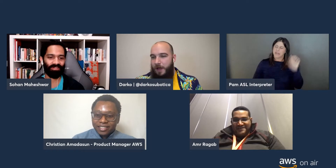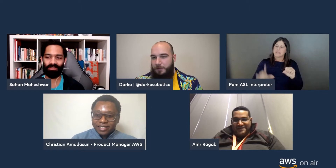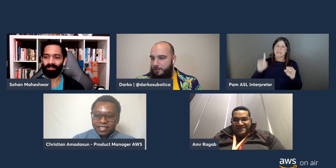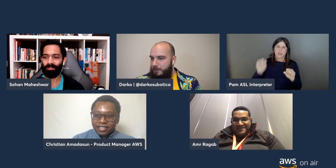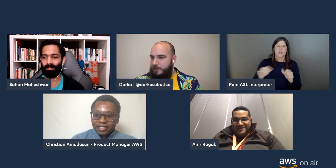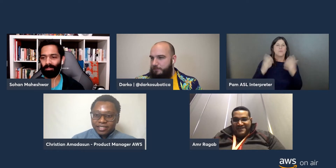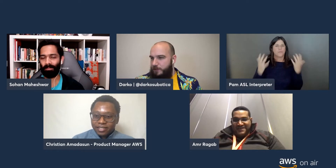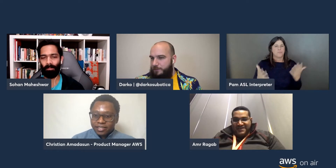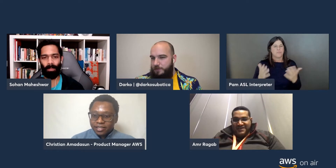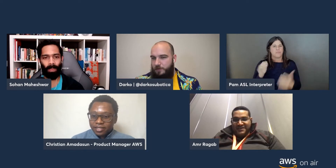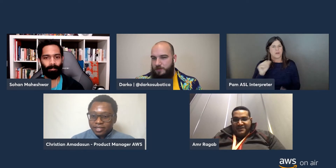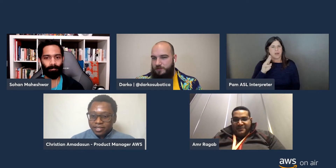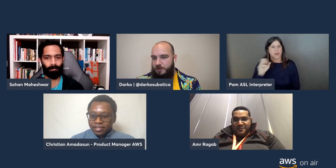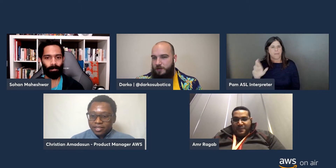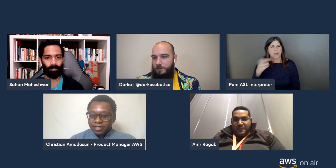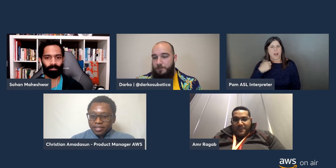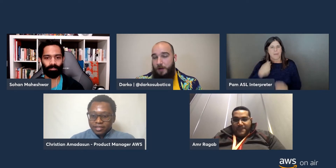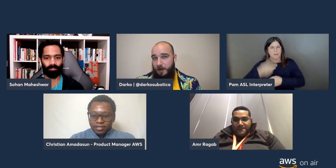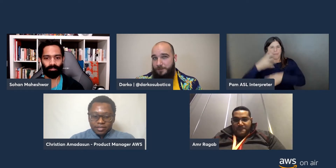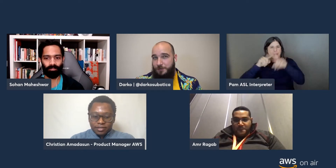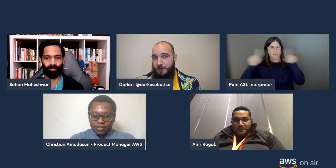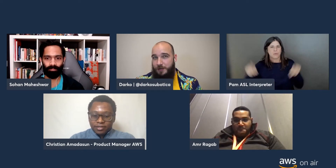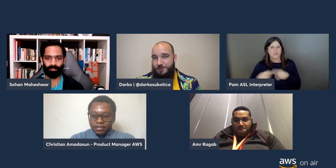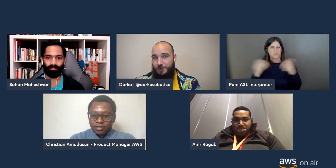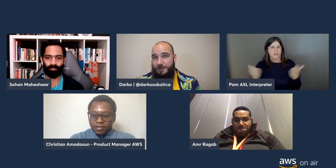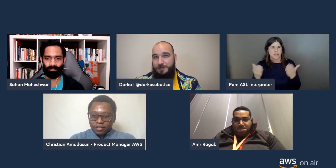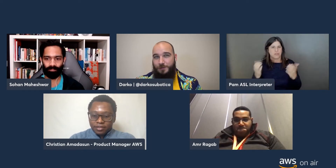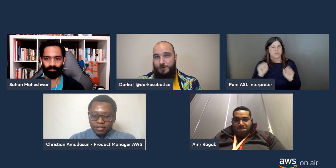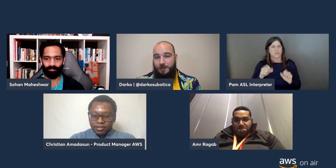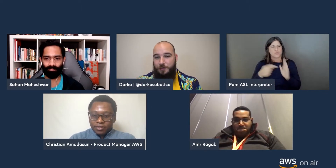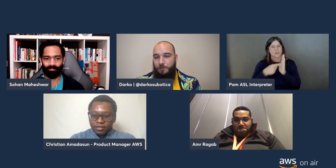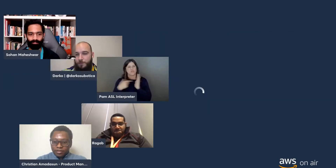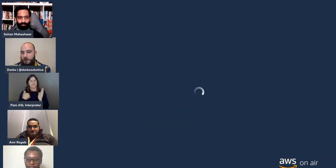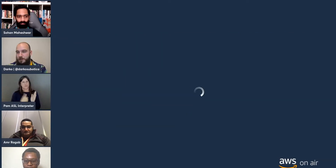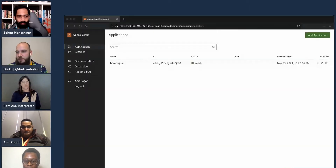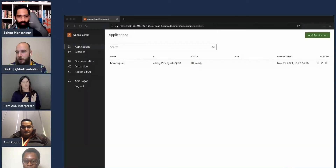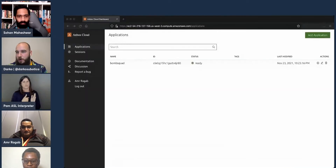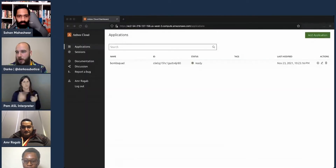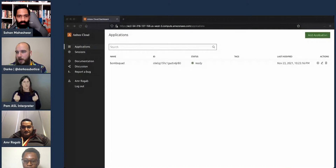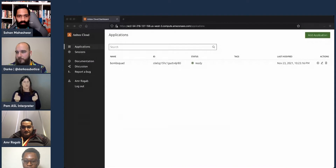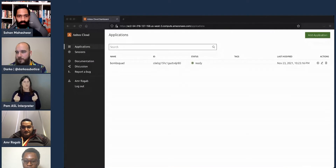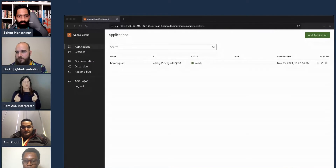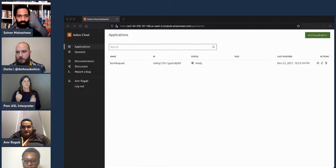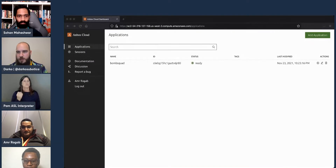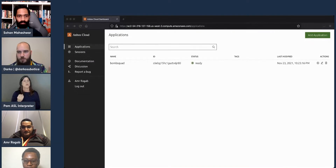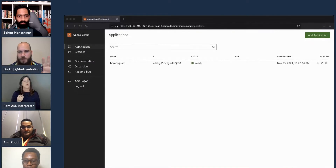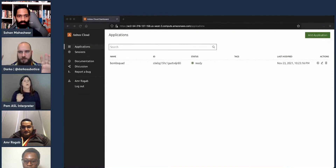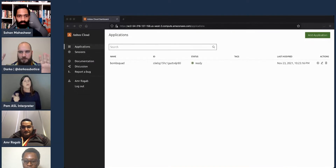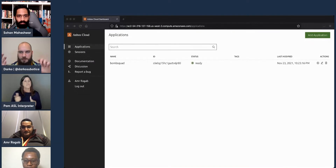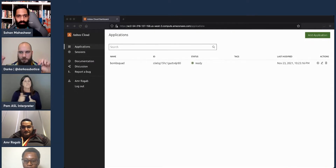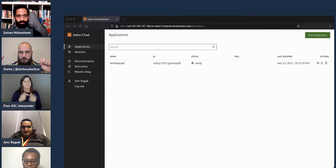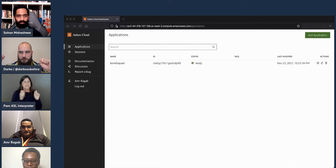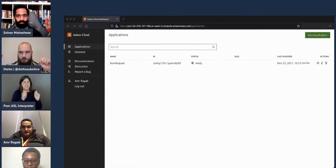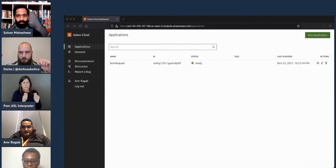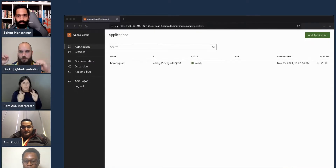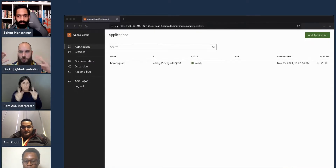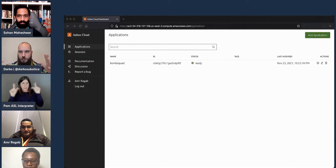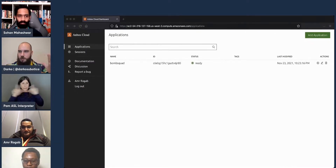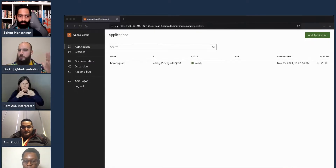Amr I'm gonna bring up your screen here so you can kind of show us what you're gonna do. So first of all, can you make this a bit chunky,